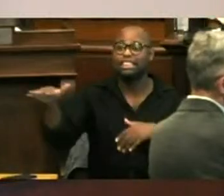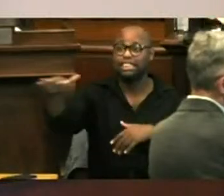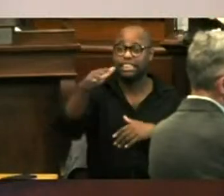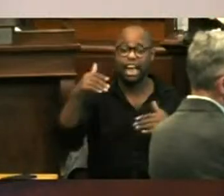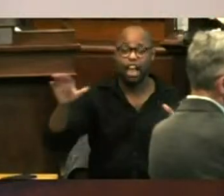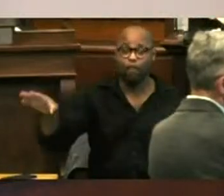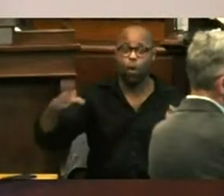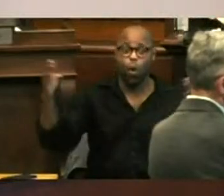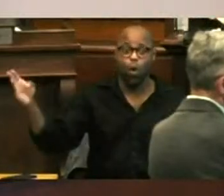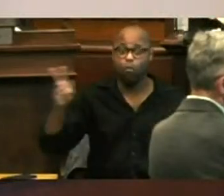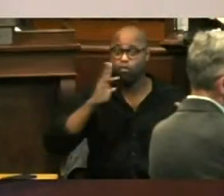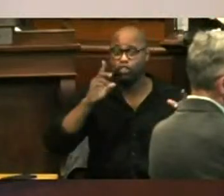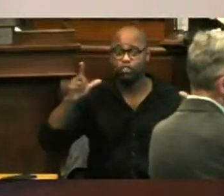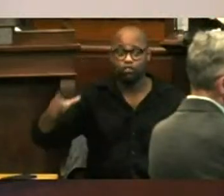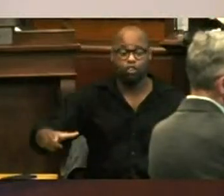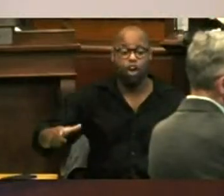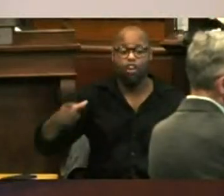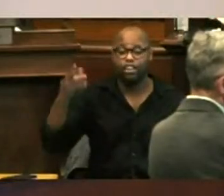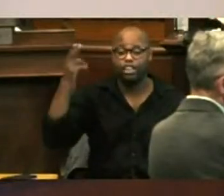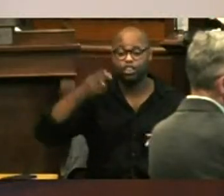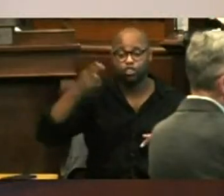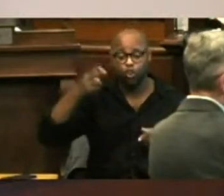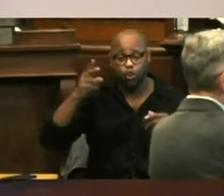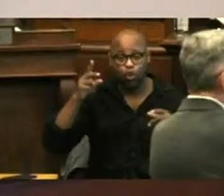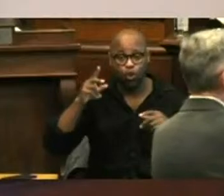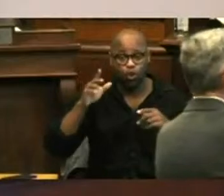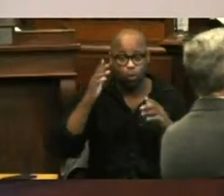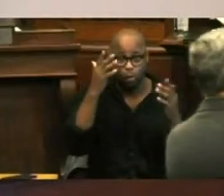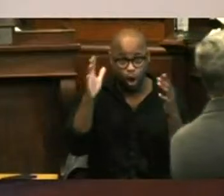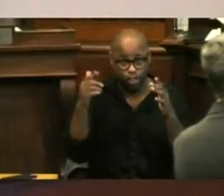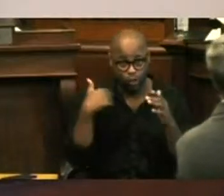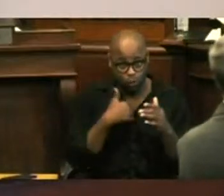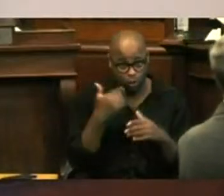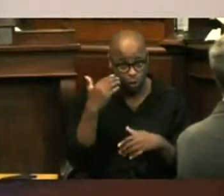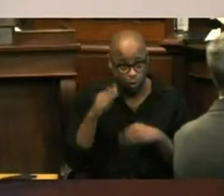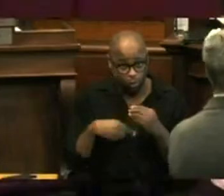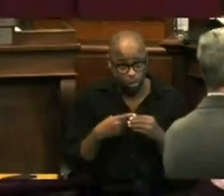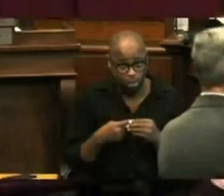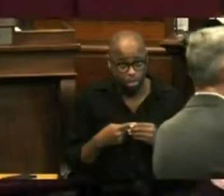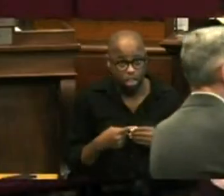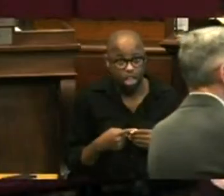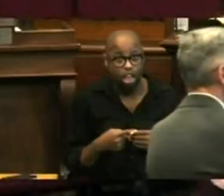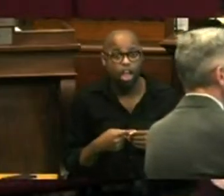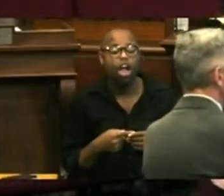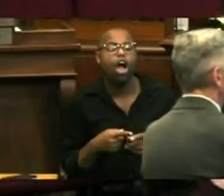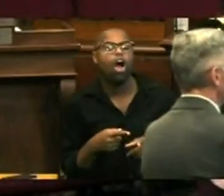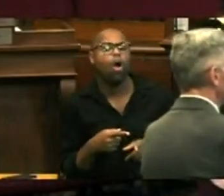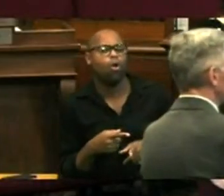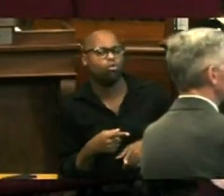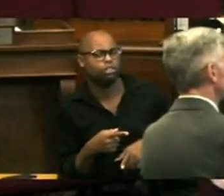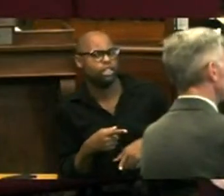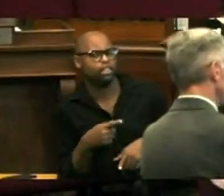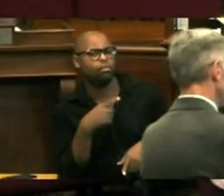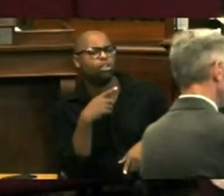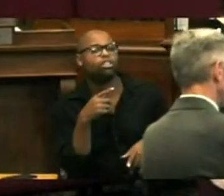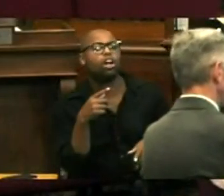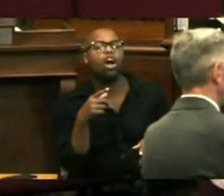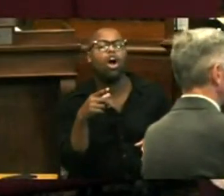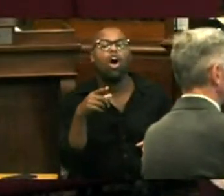people. Bottom line, which is my last question, are there any other cities that have open reservoirs in historic Olmsted